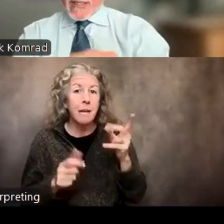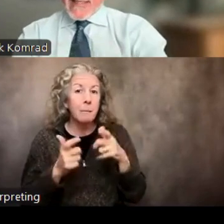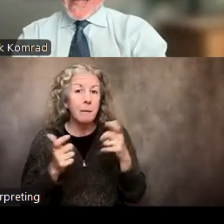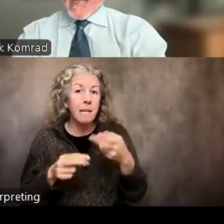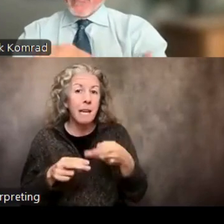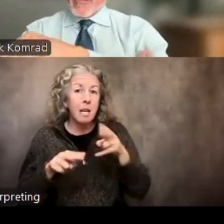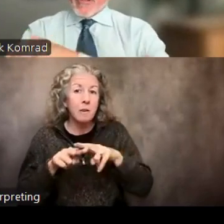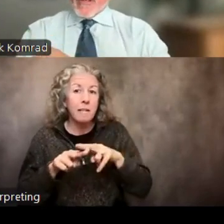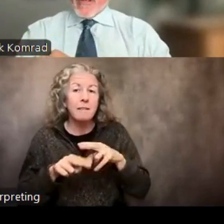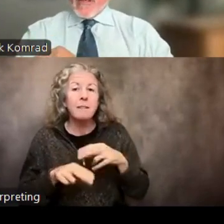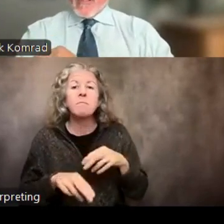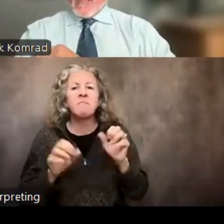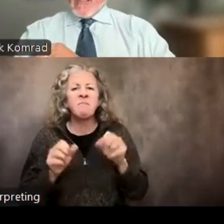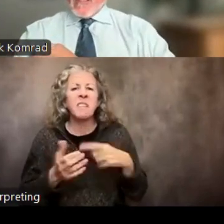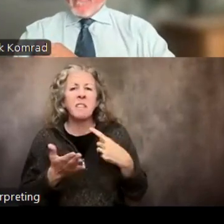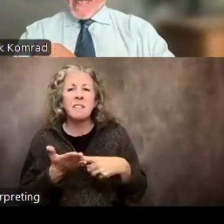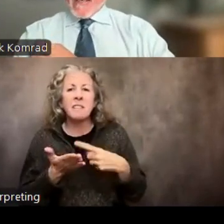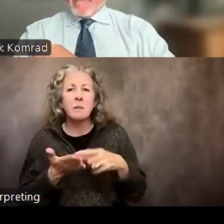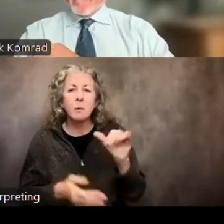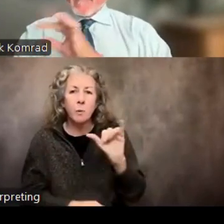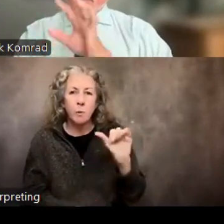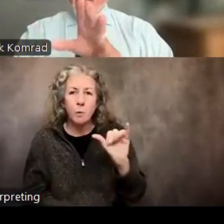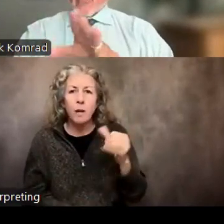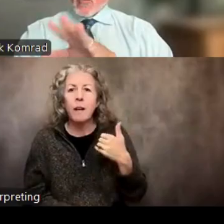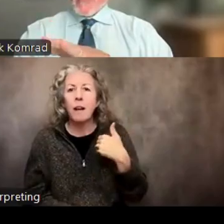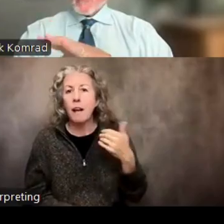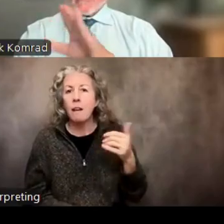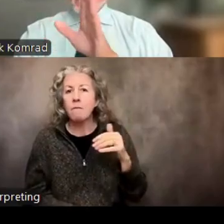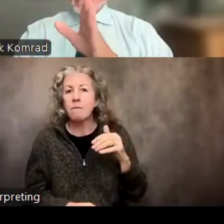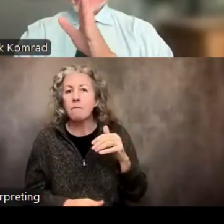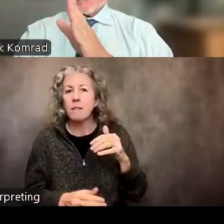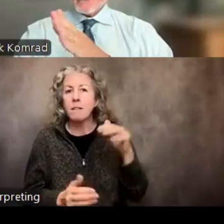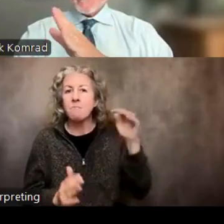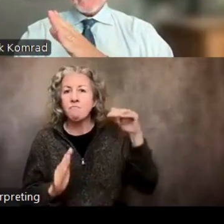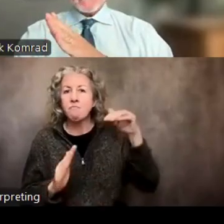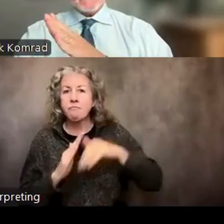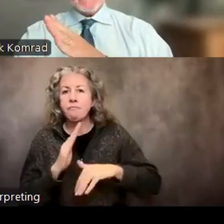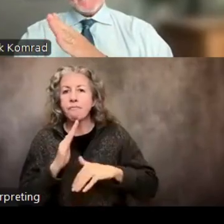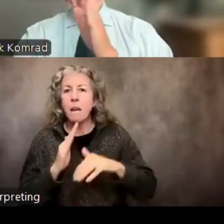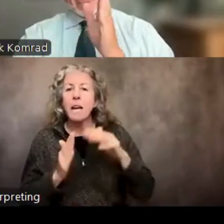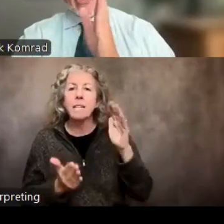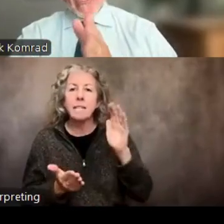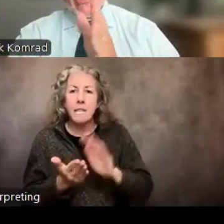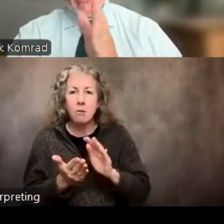this downturn back in 2020 because in 2019 they changed the